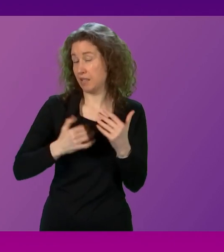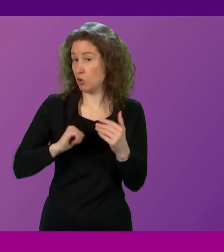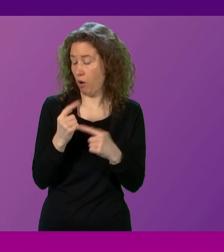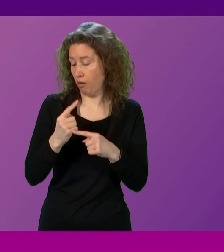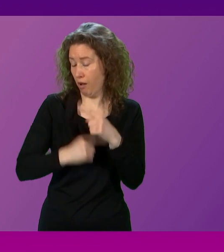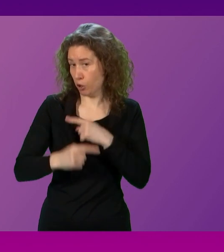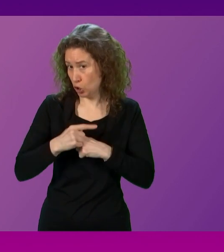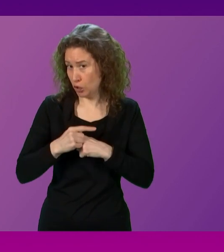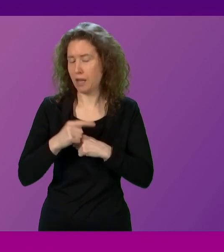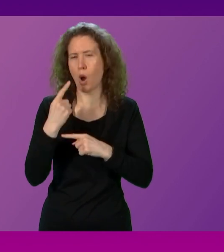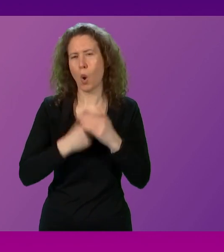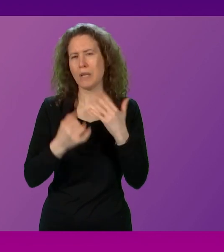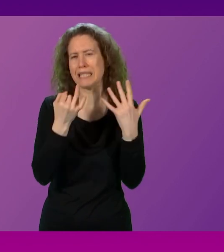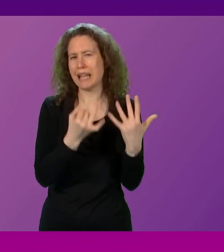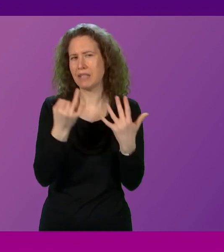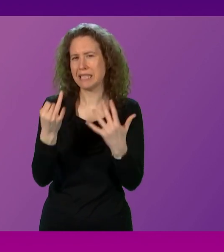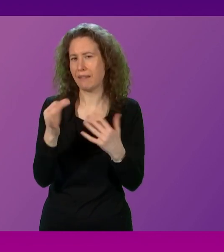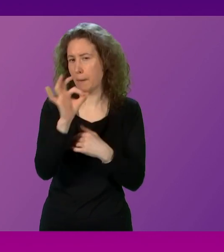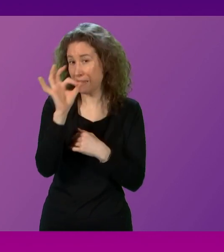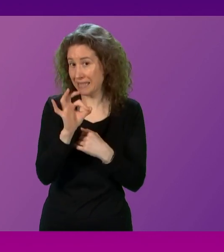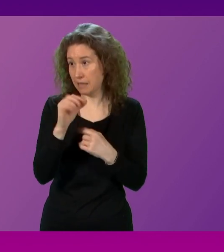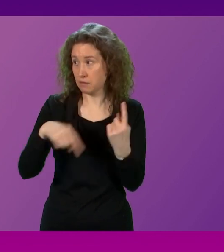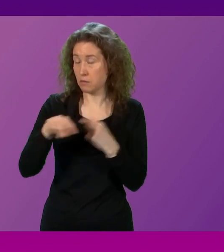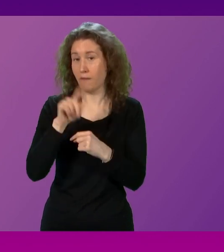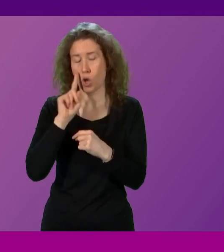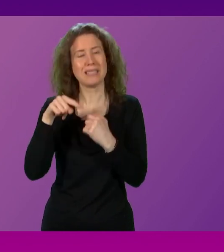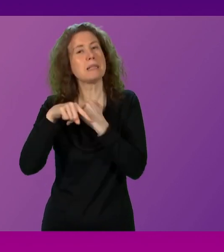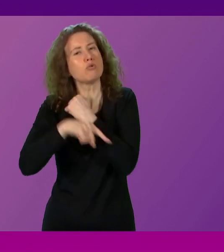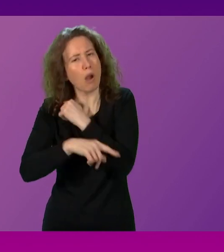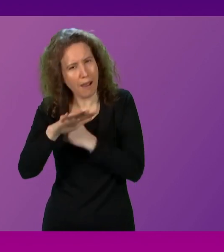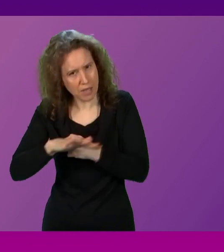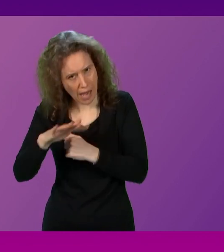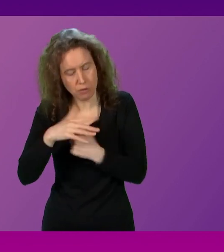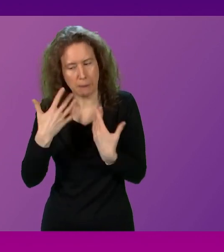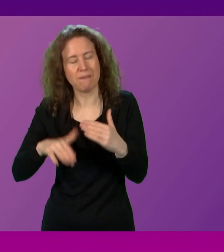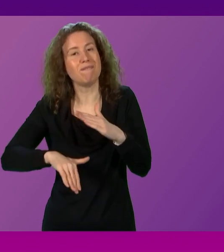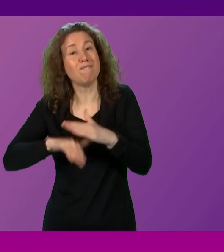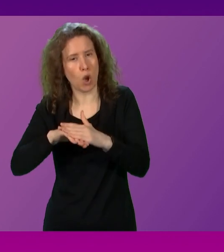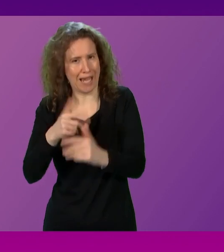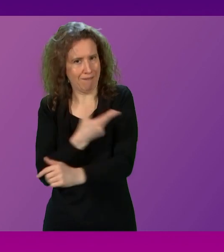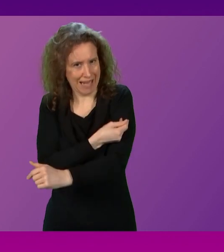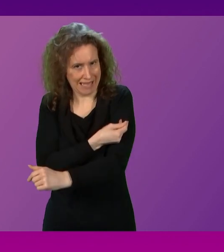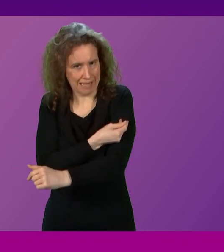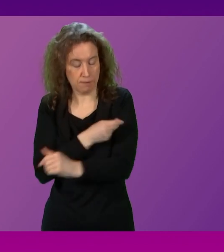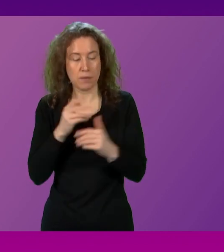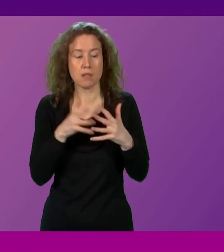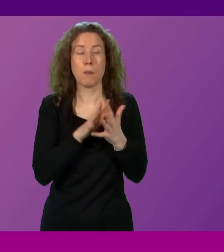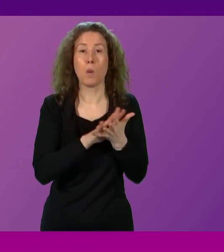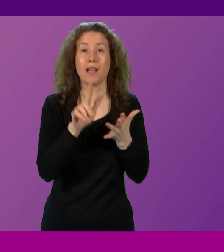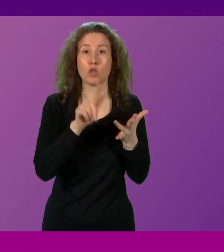show that only 77 per cent of girls in the most deprived areas were fully vaccinated. The WHO also